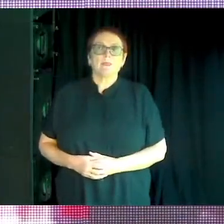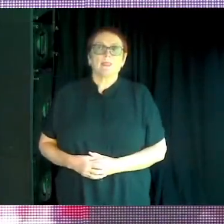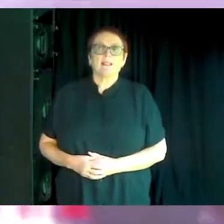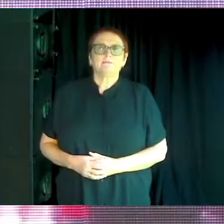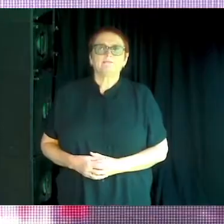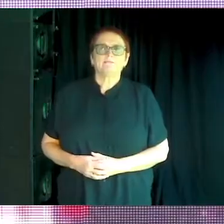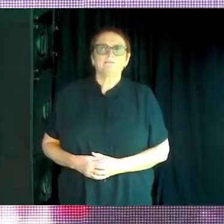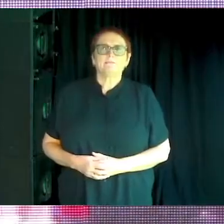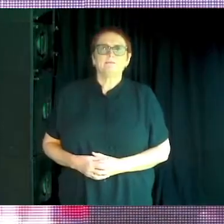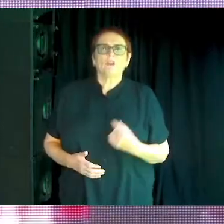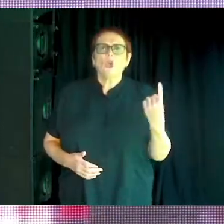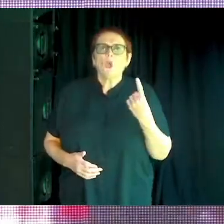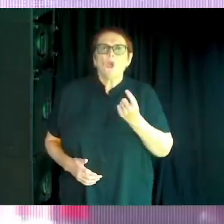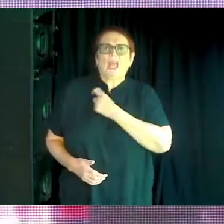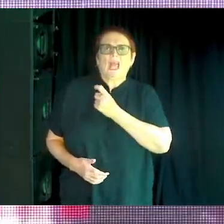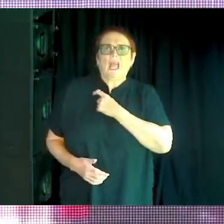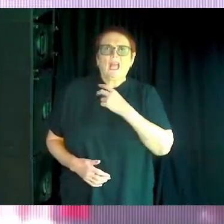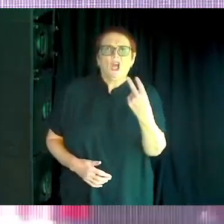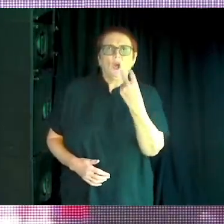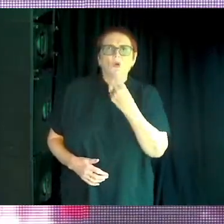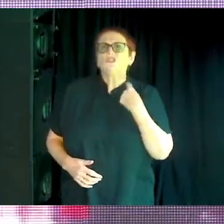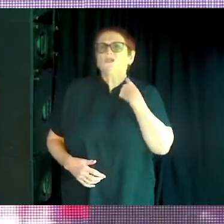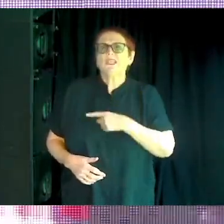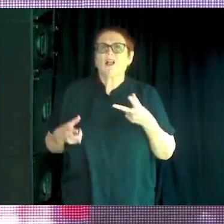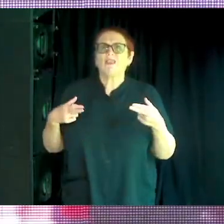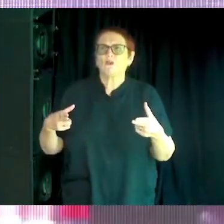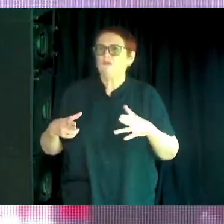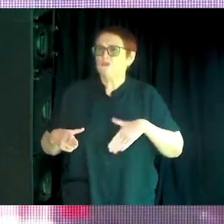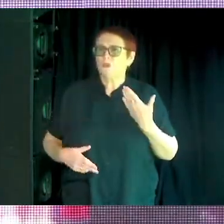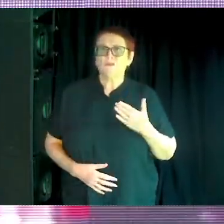hands up if anyone afraid of looking into killing the crap is anyone all right with it